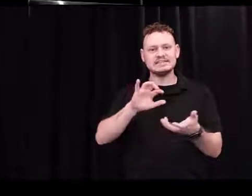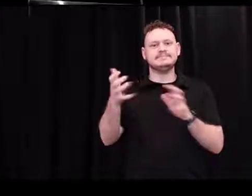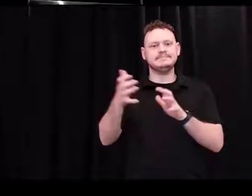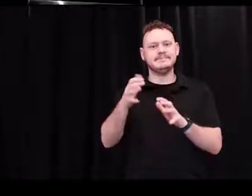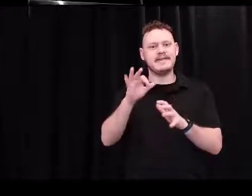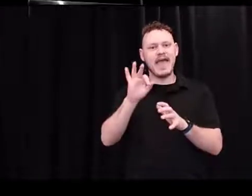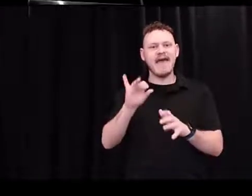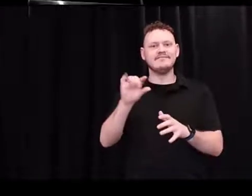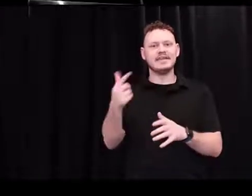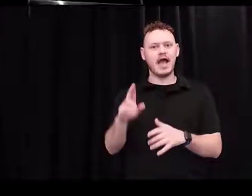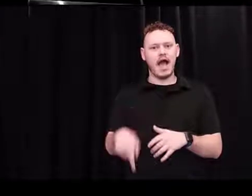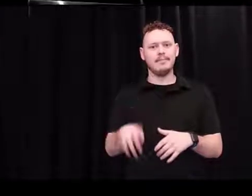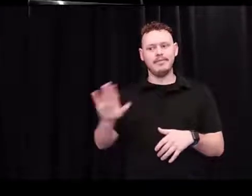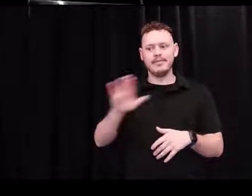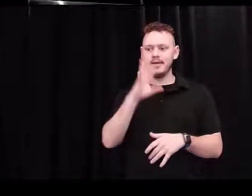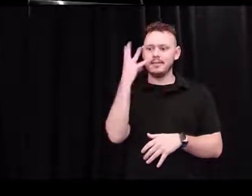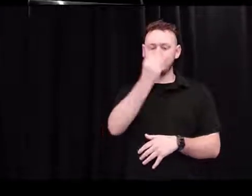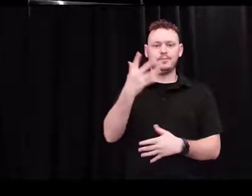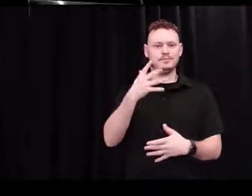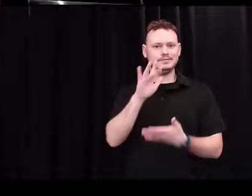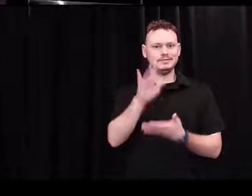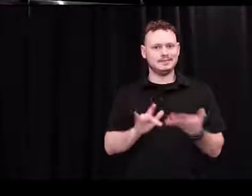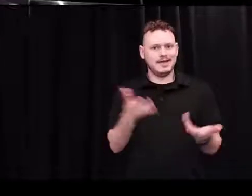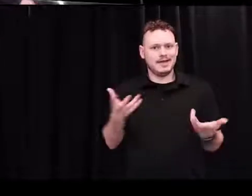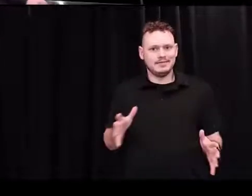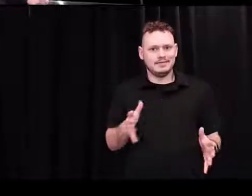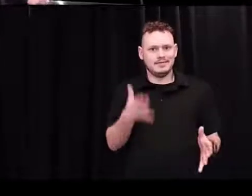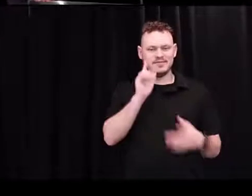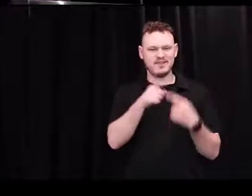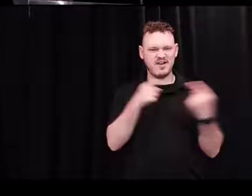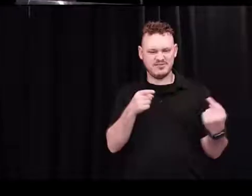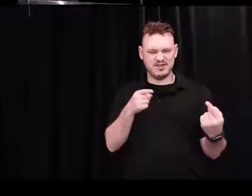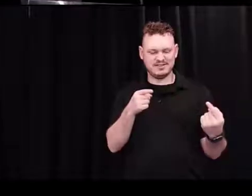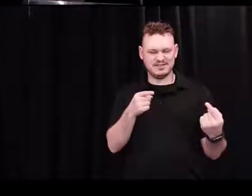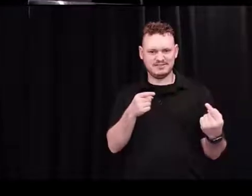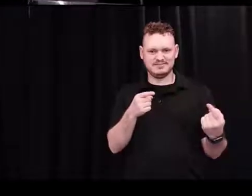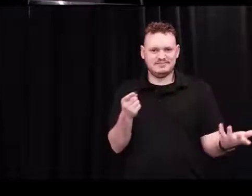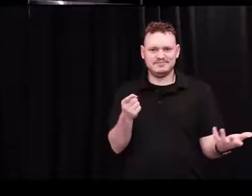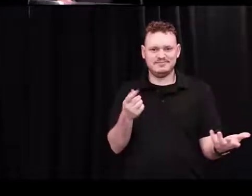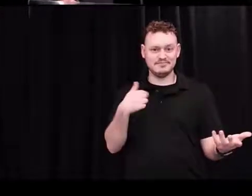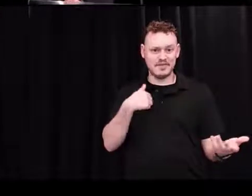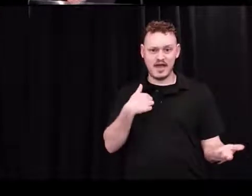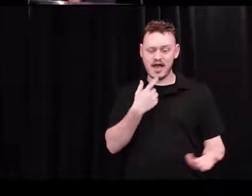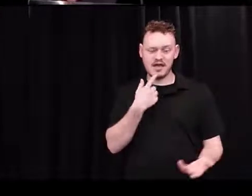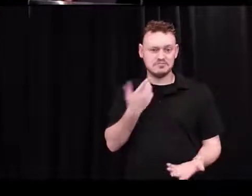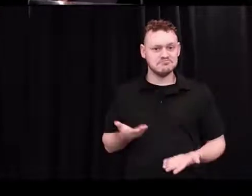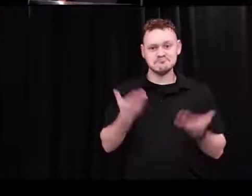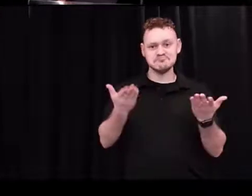they'll they'll make the they'll make the contrast really bad. I say use bigger contrast, right? Use